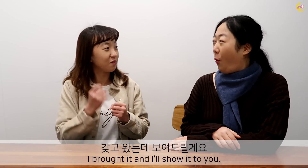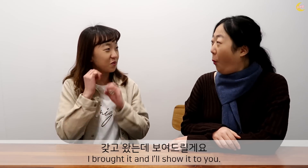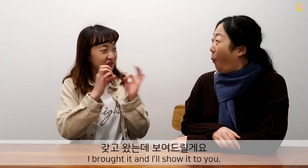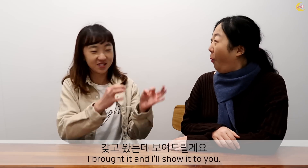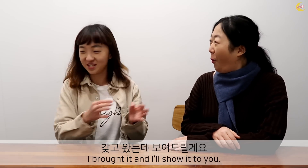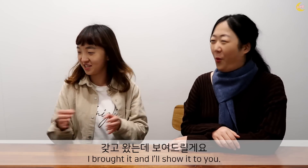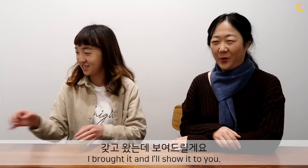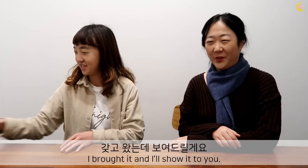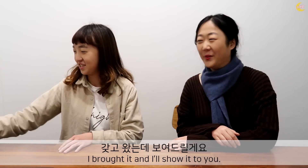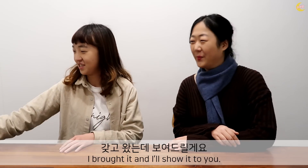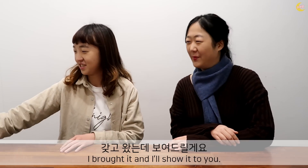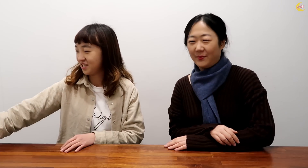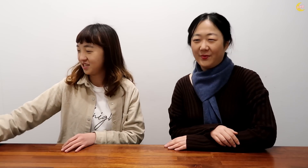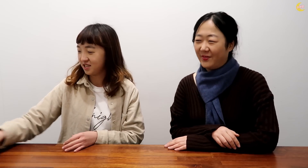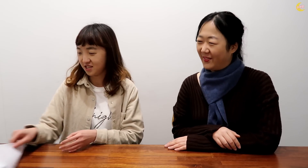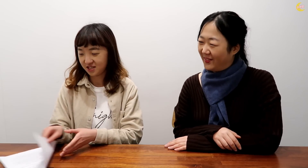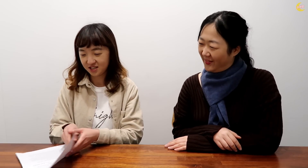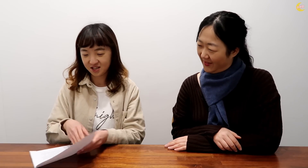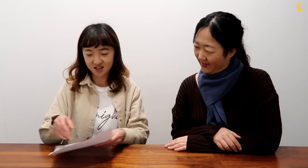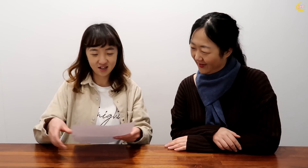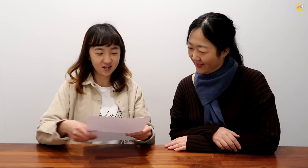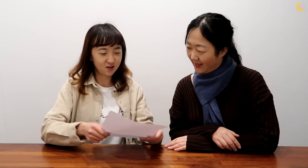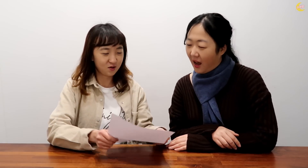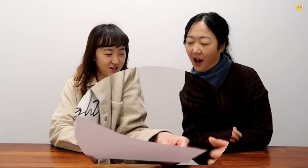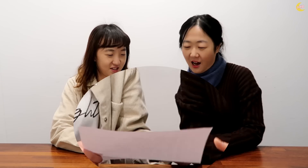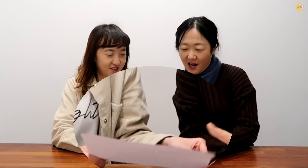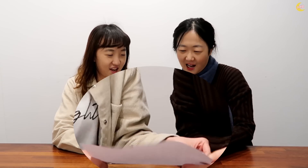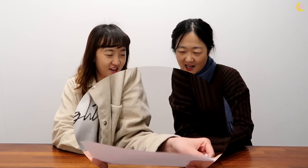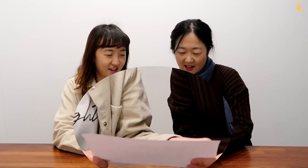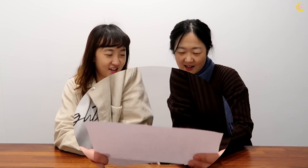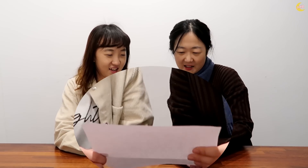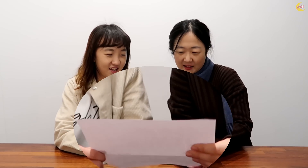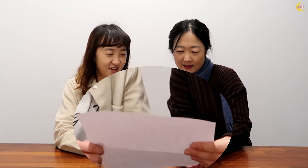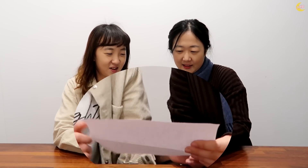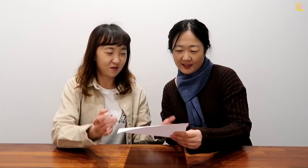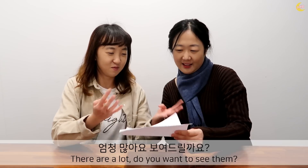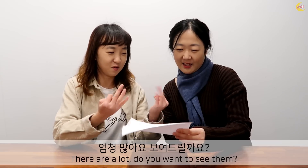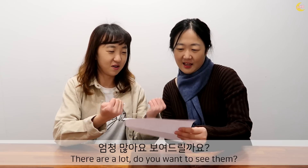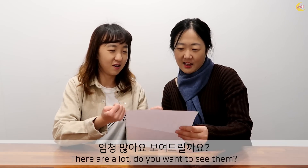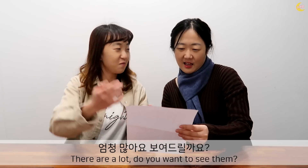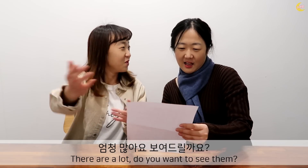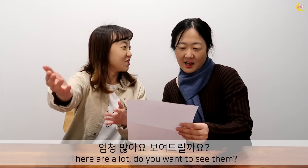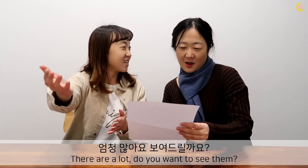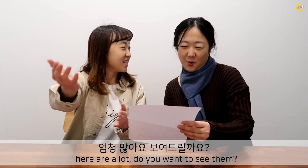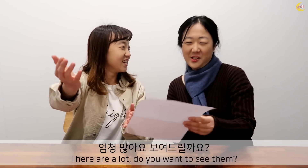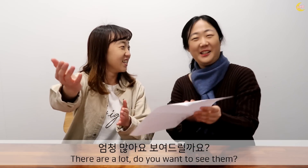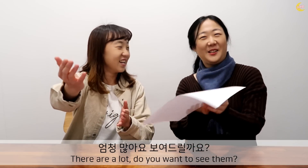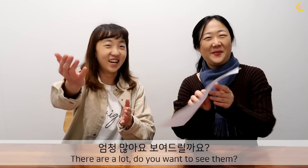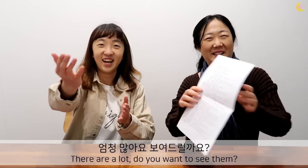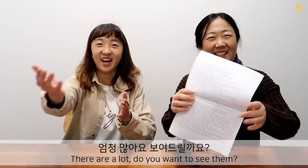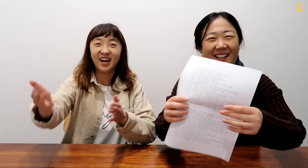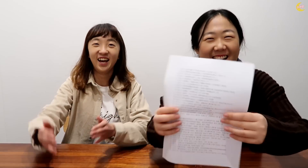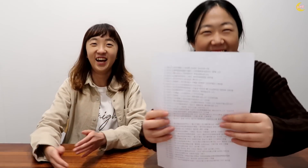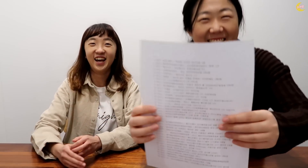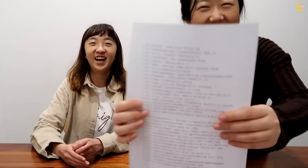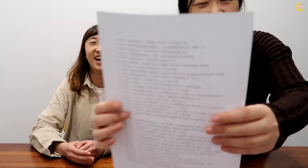I brought it and I’ll show it to you. There are a lot, do you want to see them?